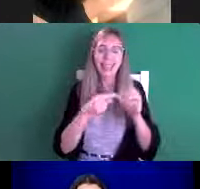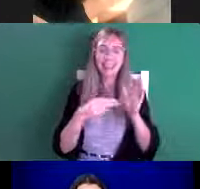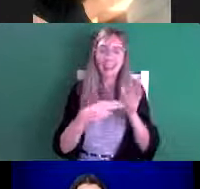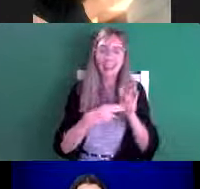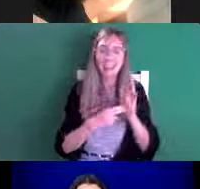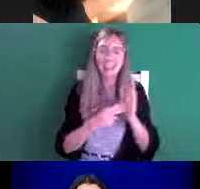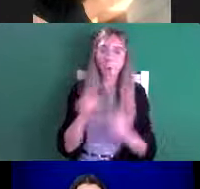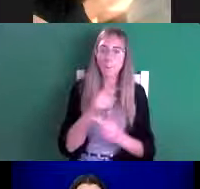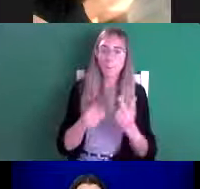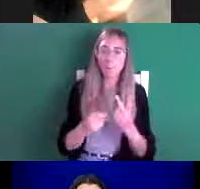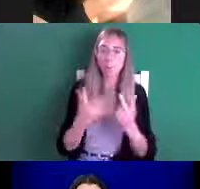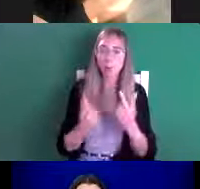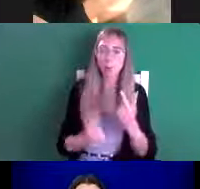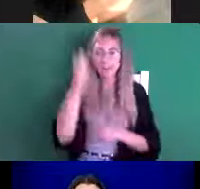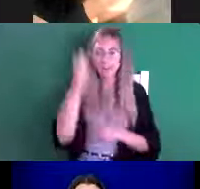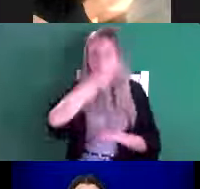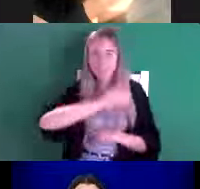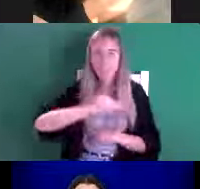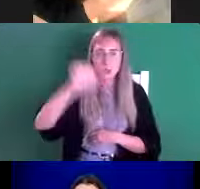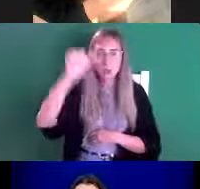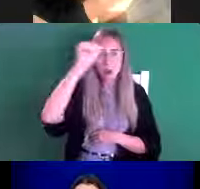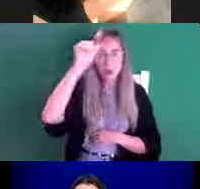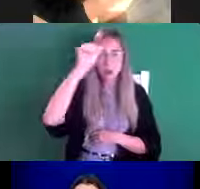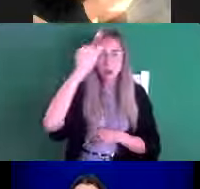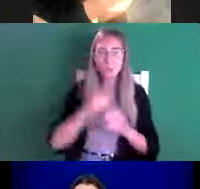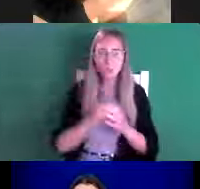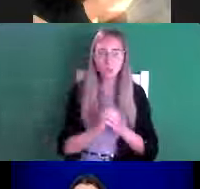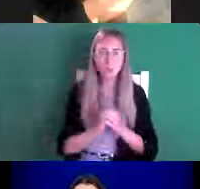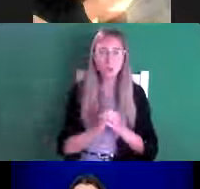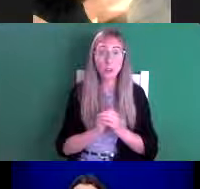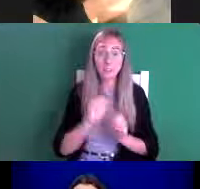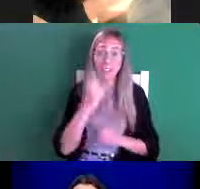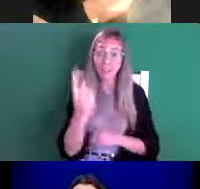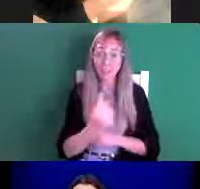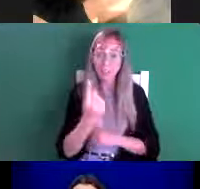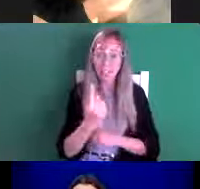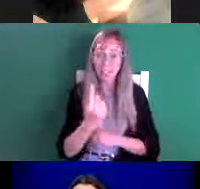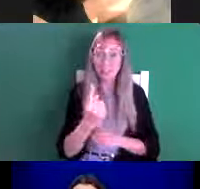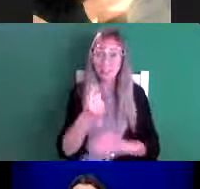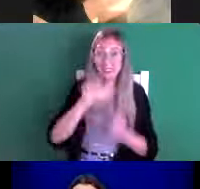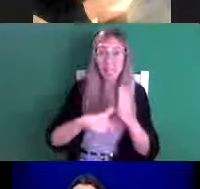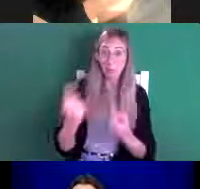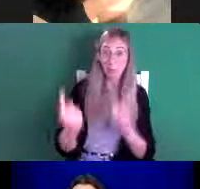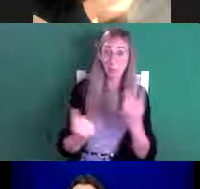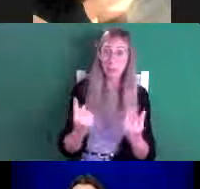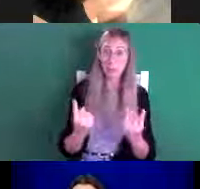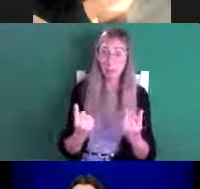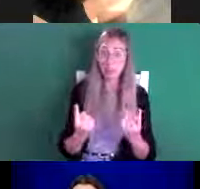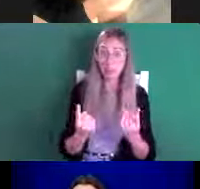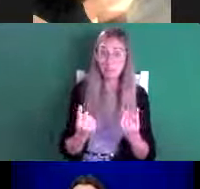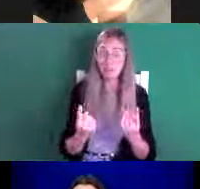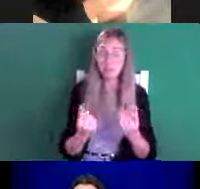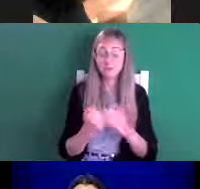and a knowledge of as lived experiences disabled people and new divergent people but also knowledge